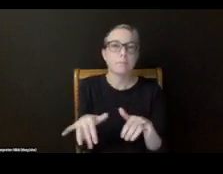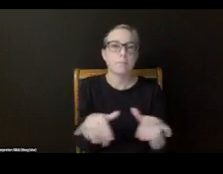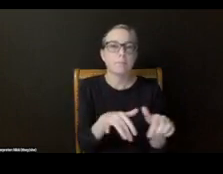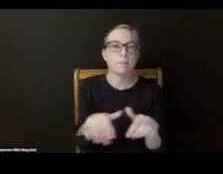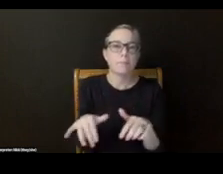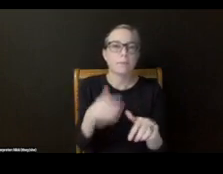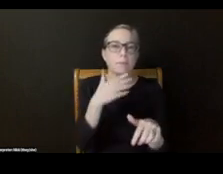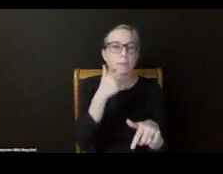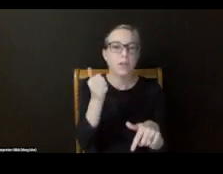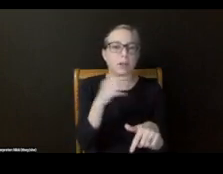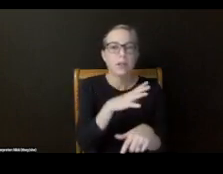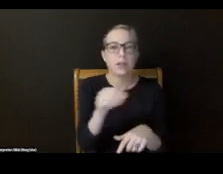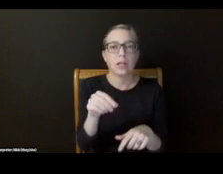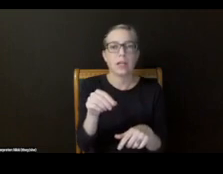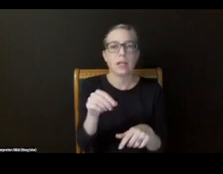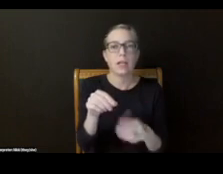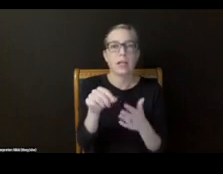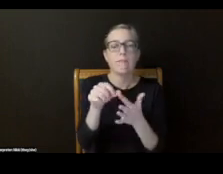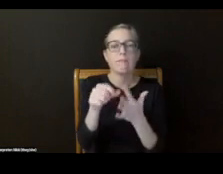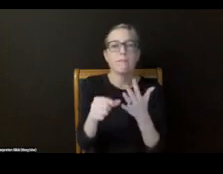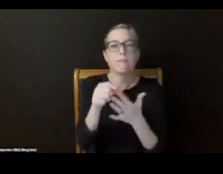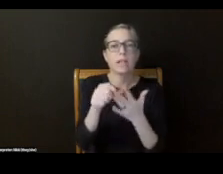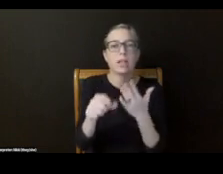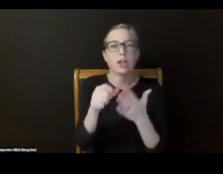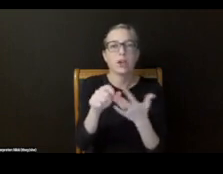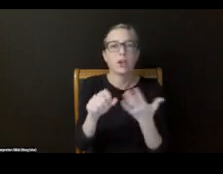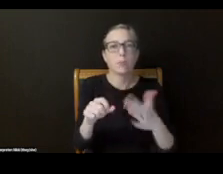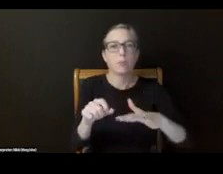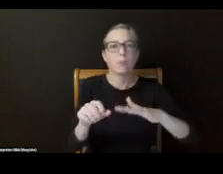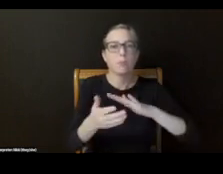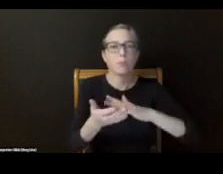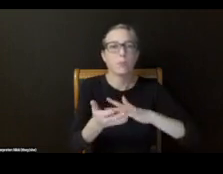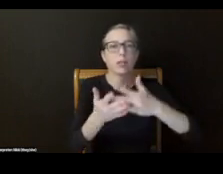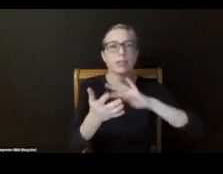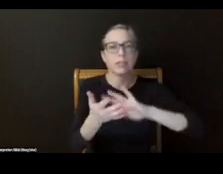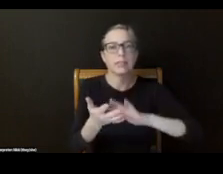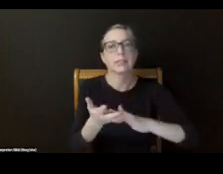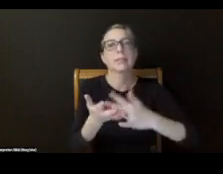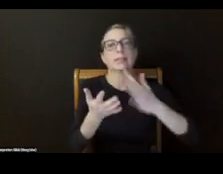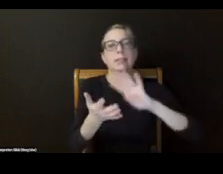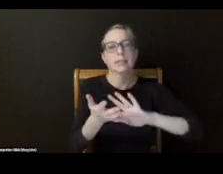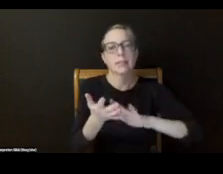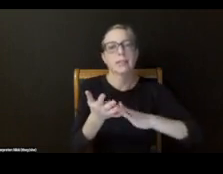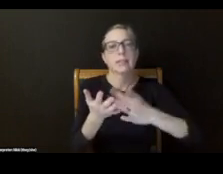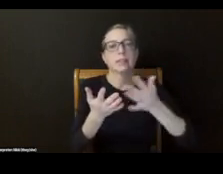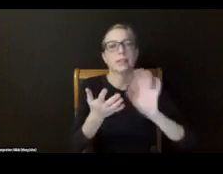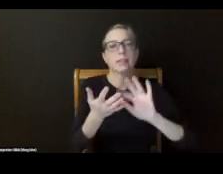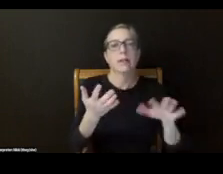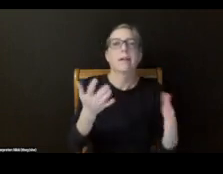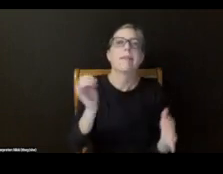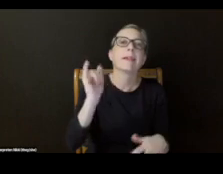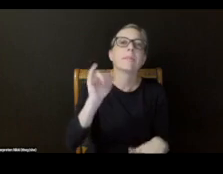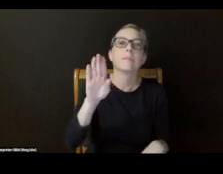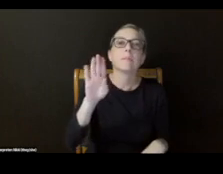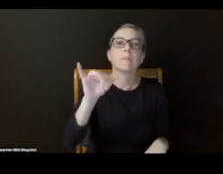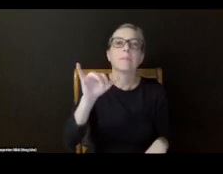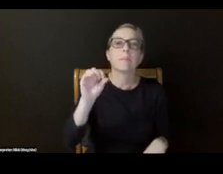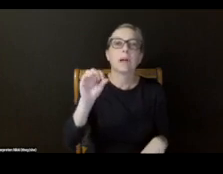especially finger painting when it came to the biometrics for my application.